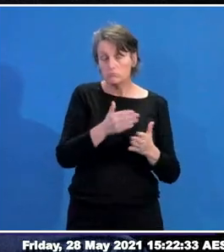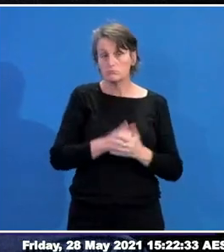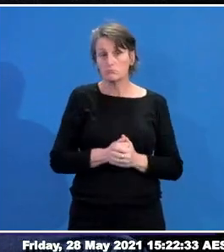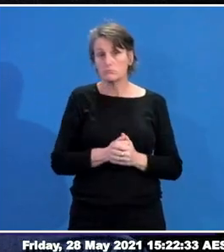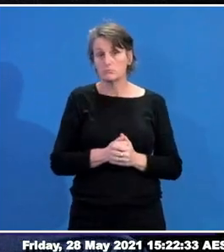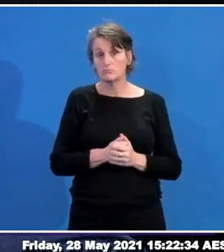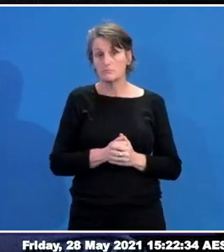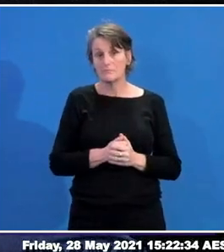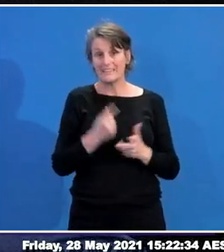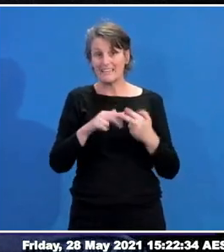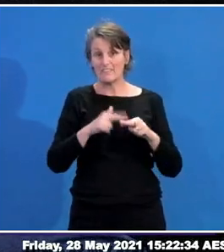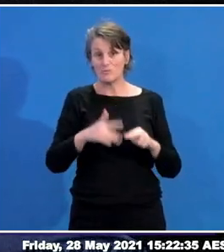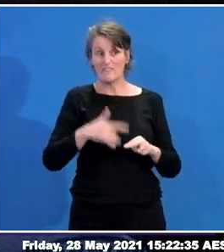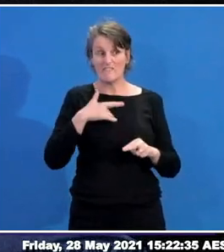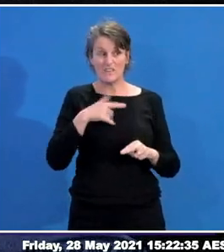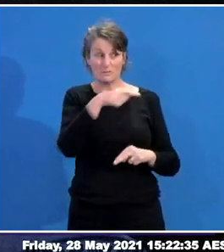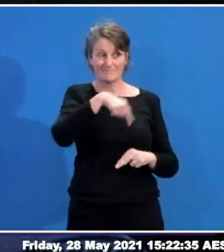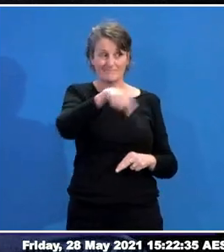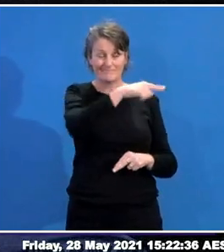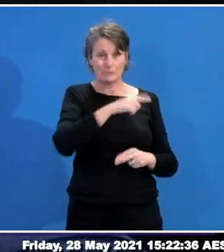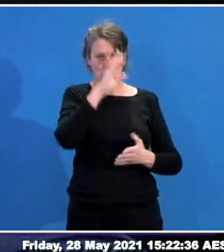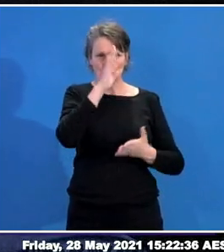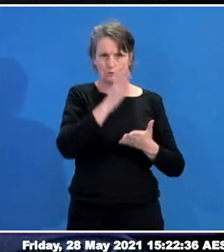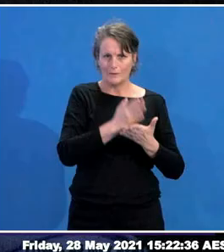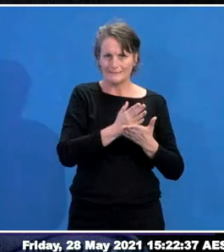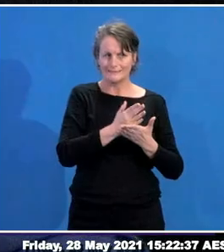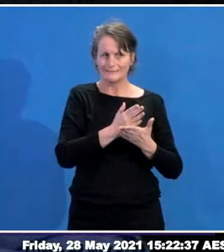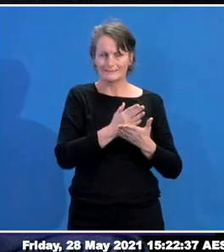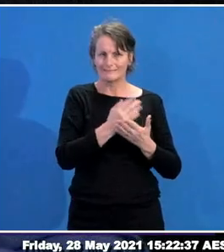is a low level of trust, and there are issues that work against some of the